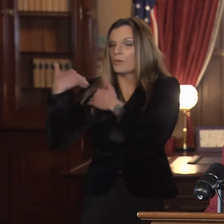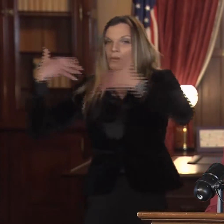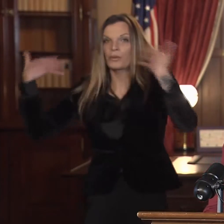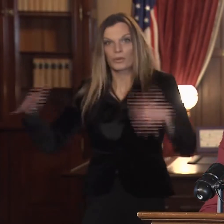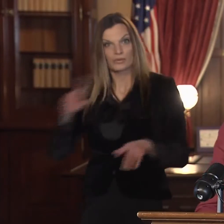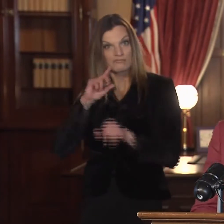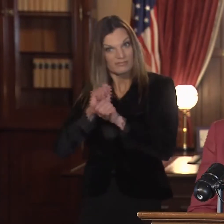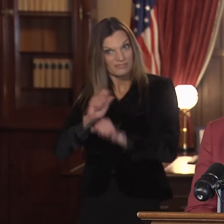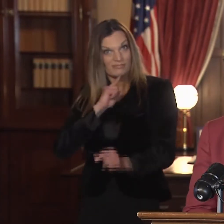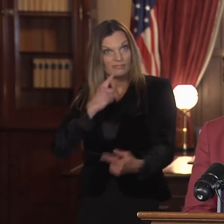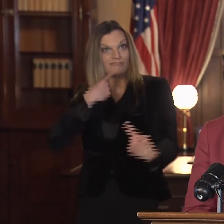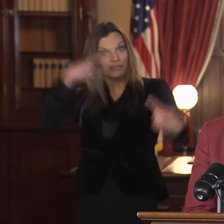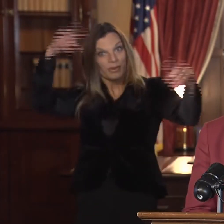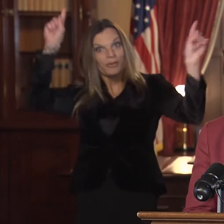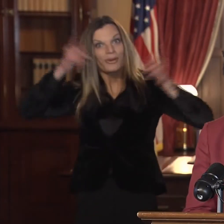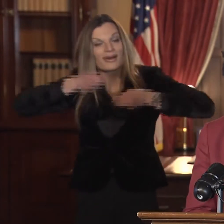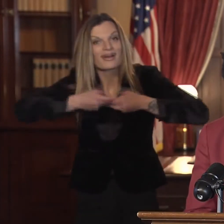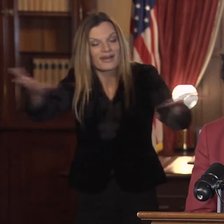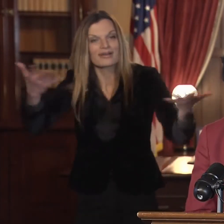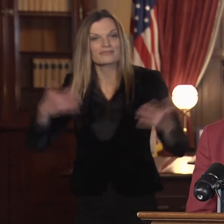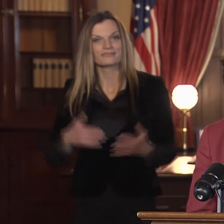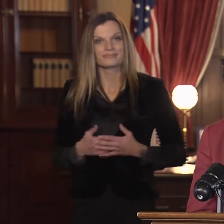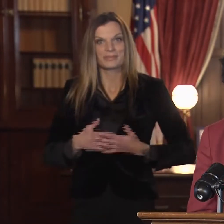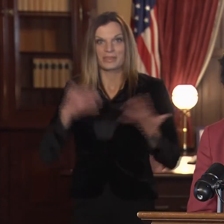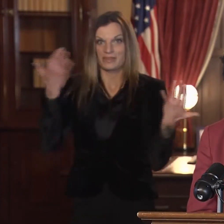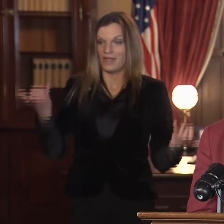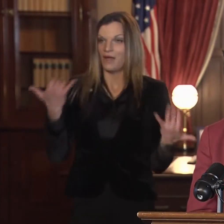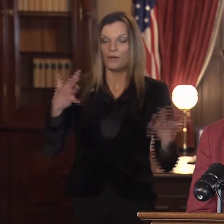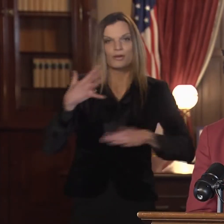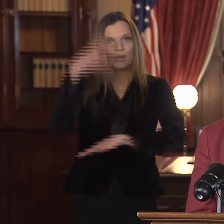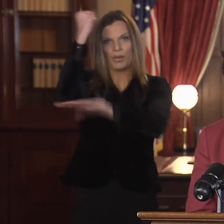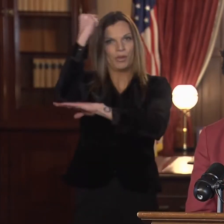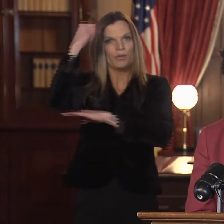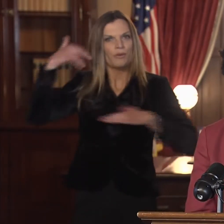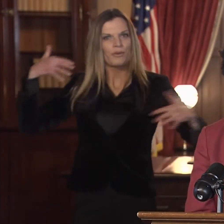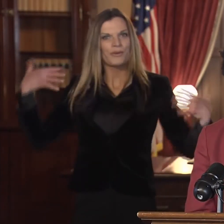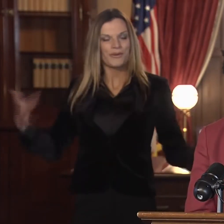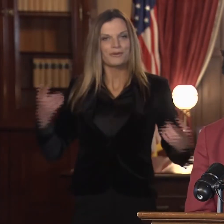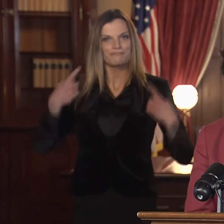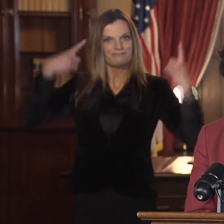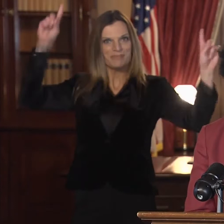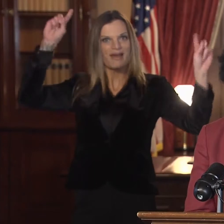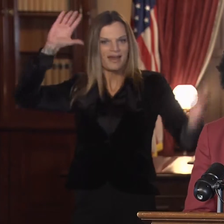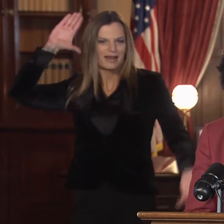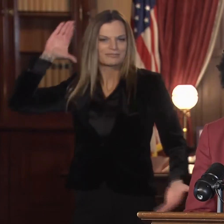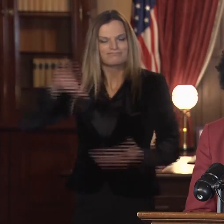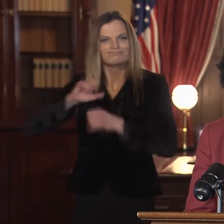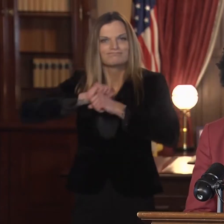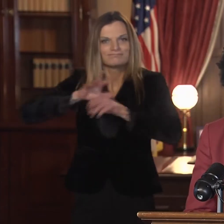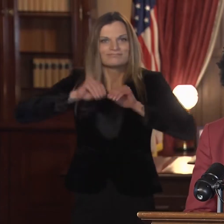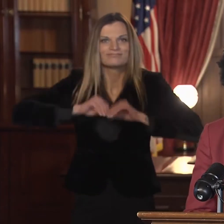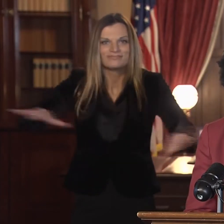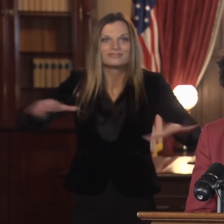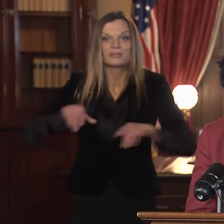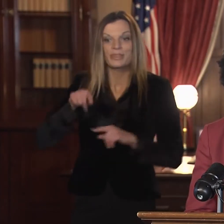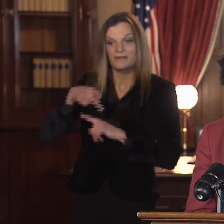HOSPITALS, PHARMACIES AND LOCAL HEALTH DEPARTMENTS WHO ARE MAKING VACCINE DISTRIBUTION A REALITY.